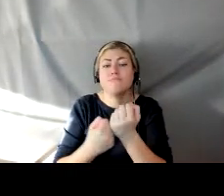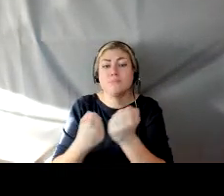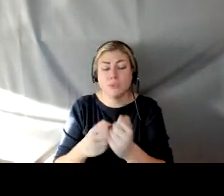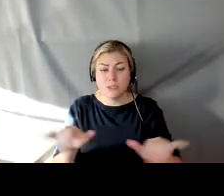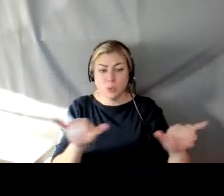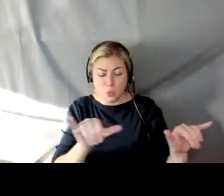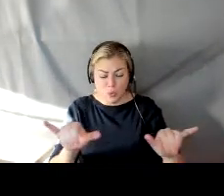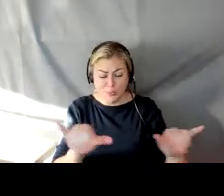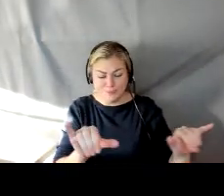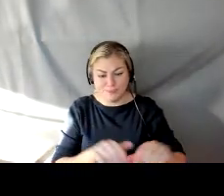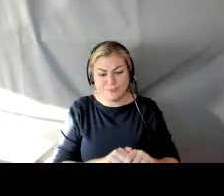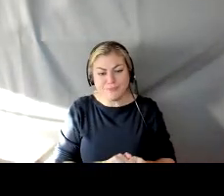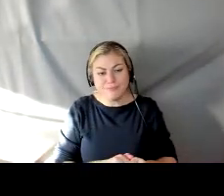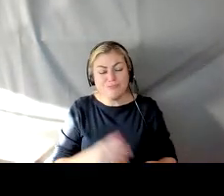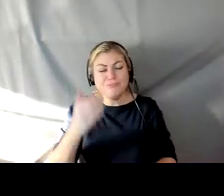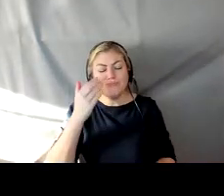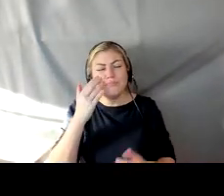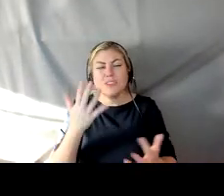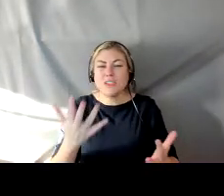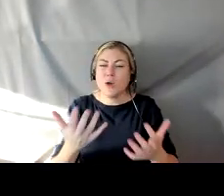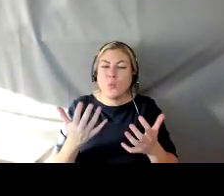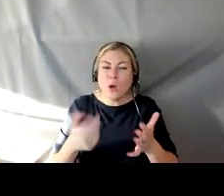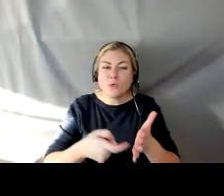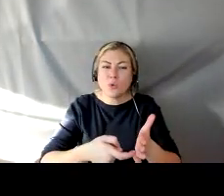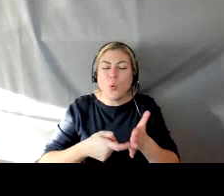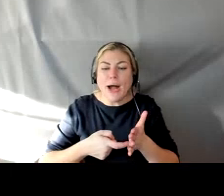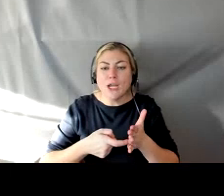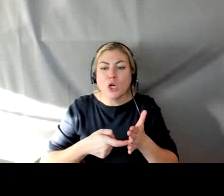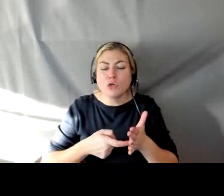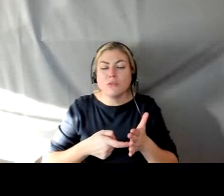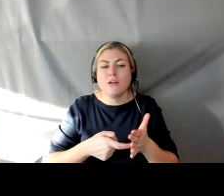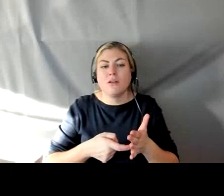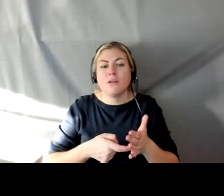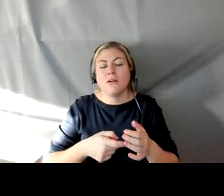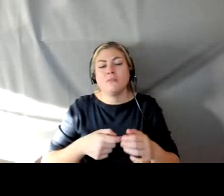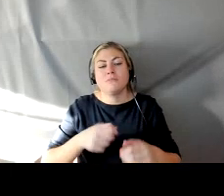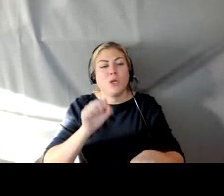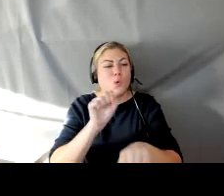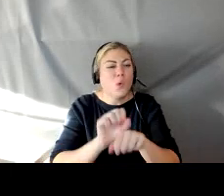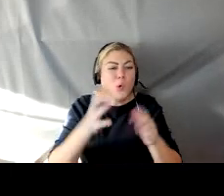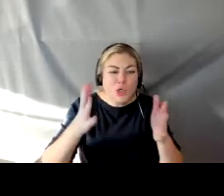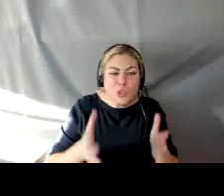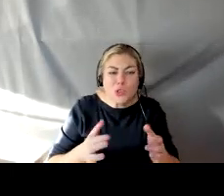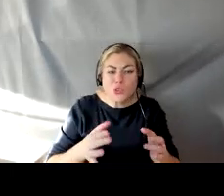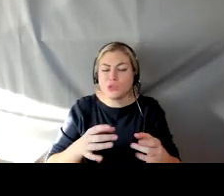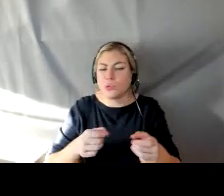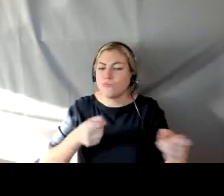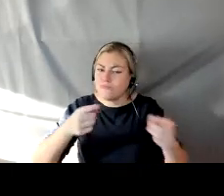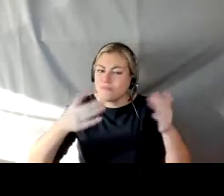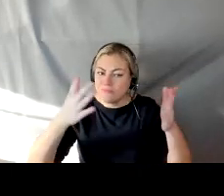managing entities. There are some national heritage areas that are managed by a couple entities